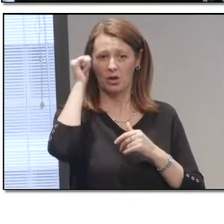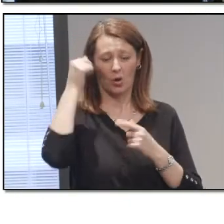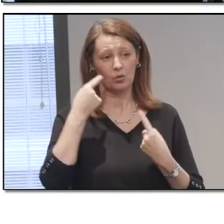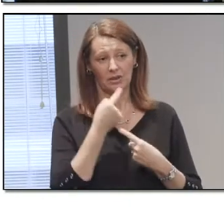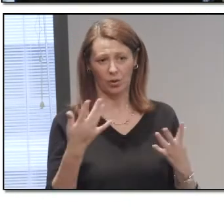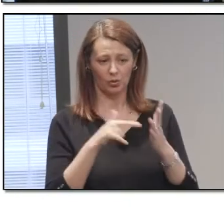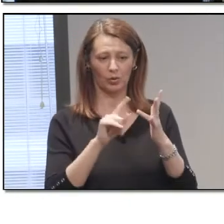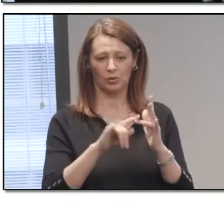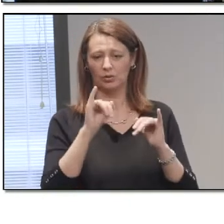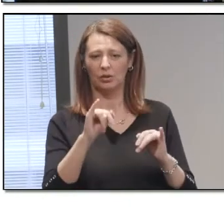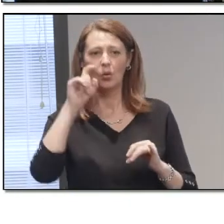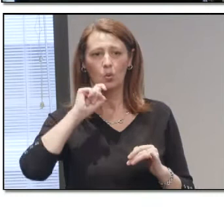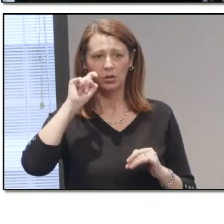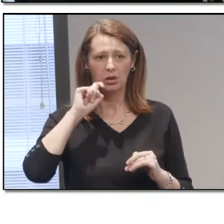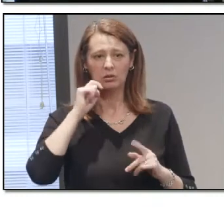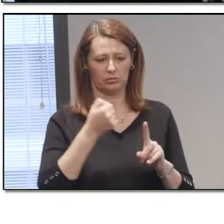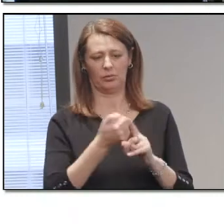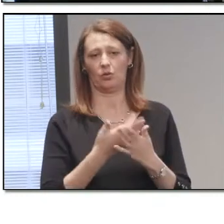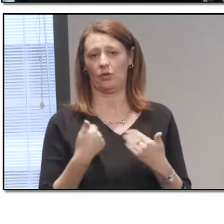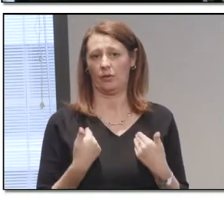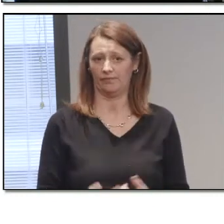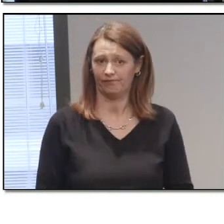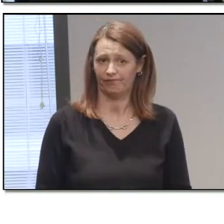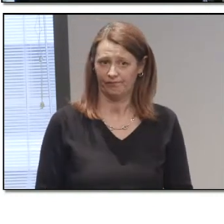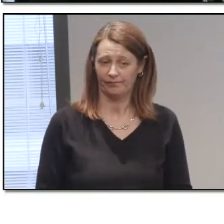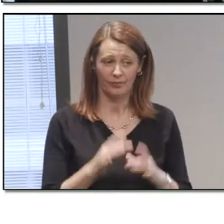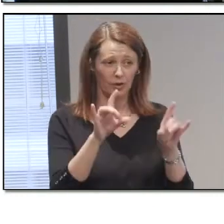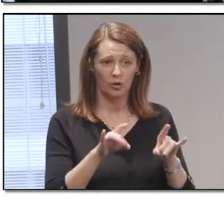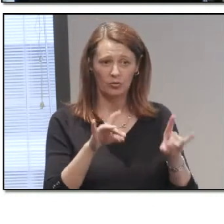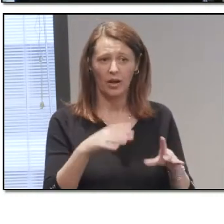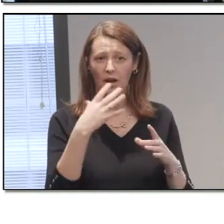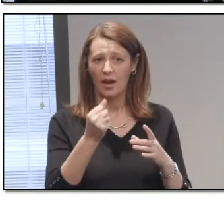to poor water quality impacts health. In Australia there are estimates that air